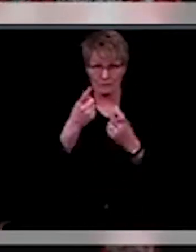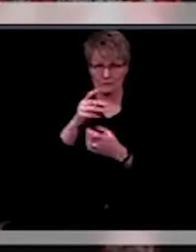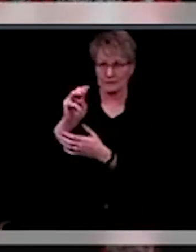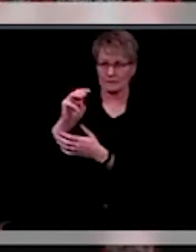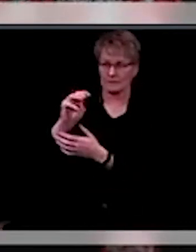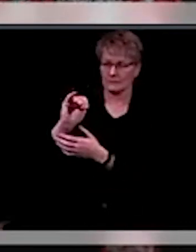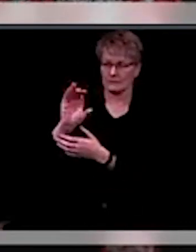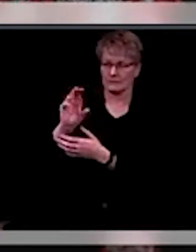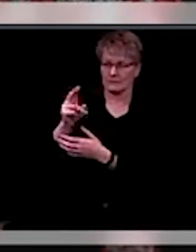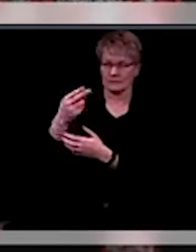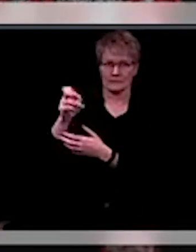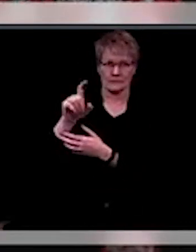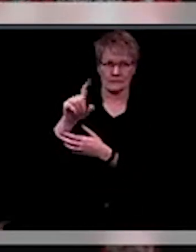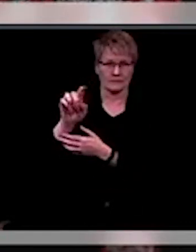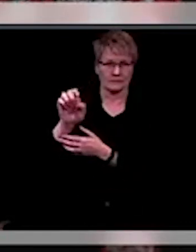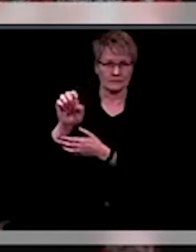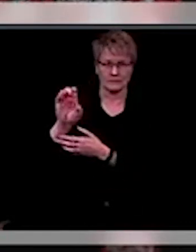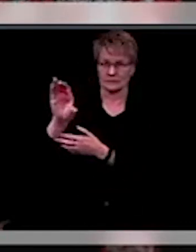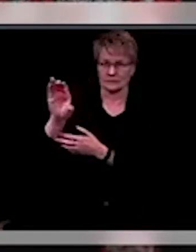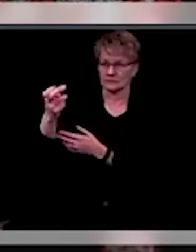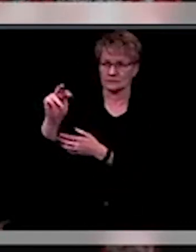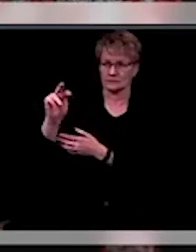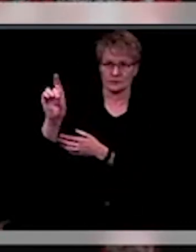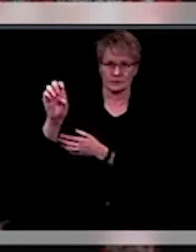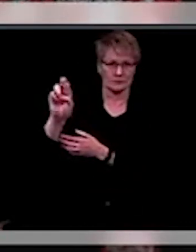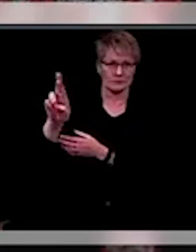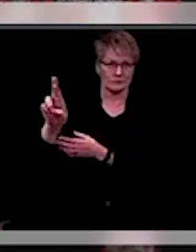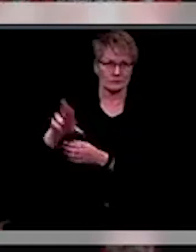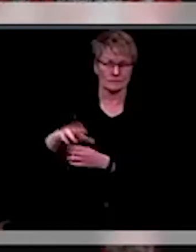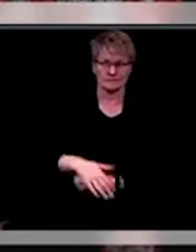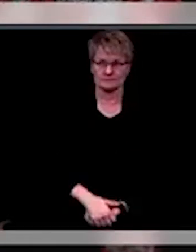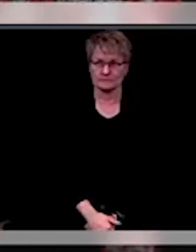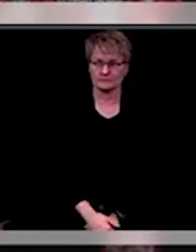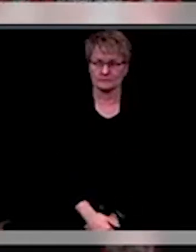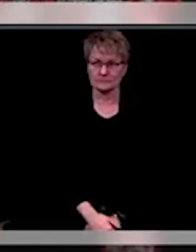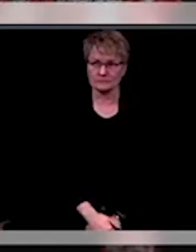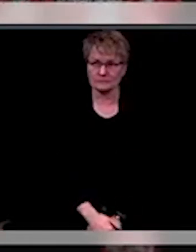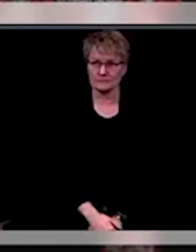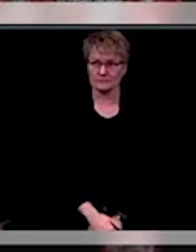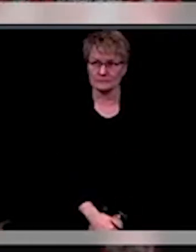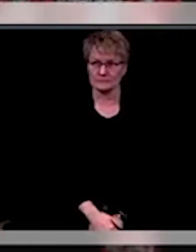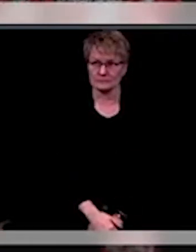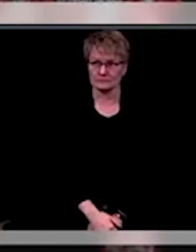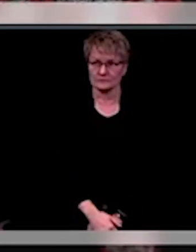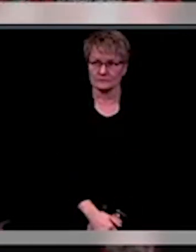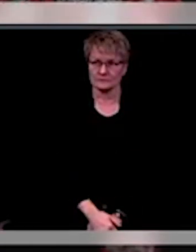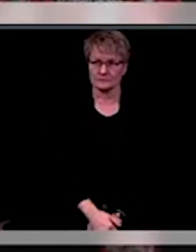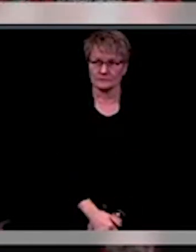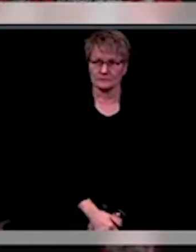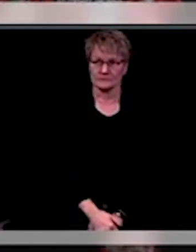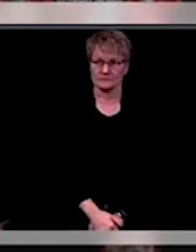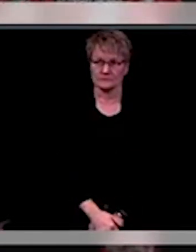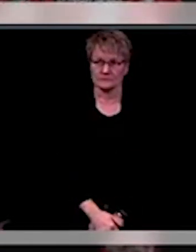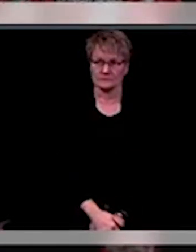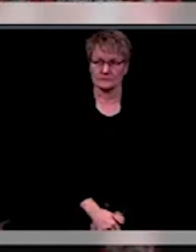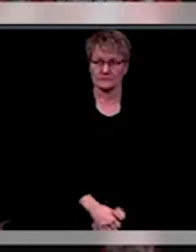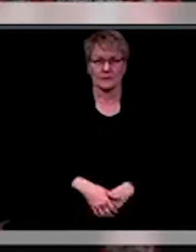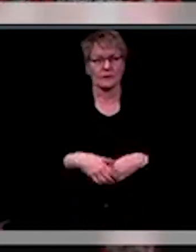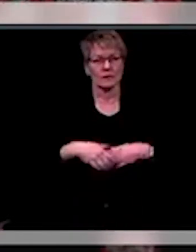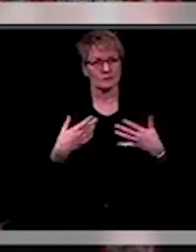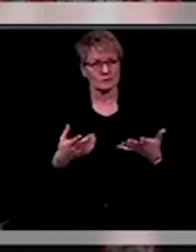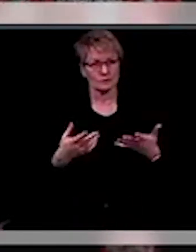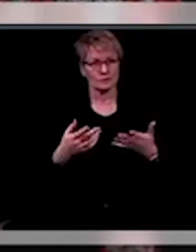Besides the restrictions that will go into place. Once we get into the purple tier, are there other